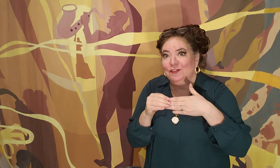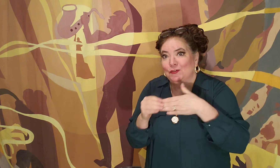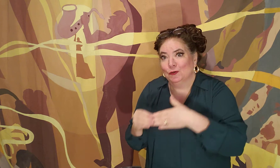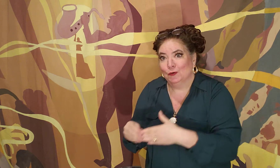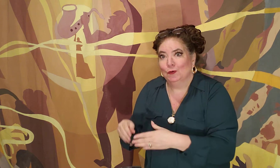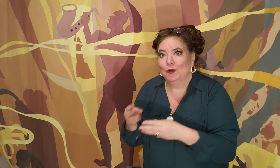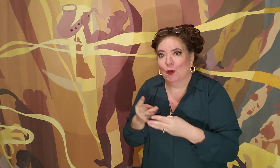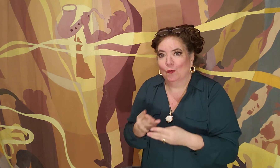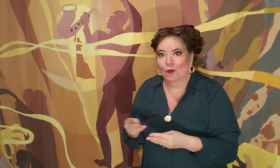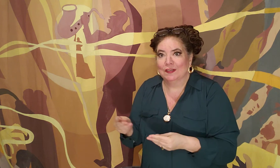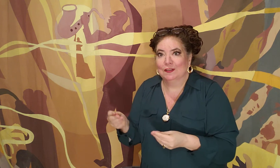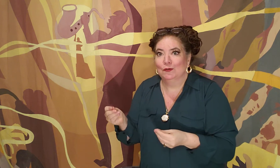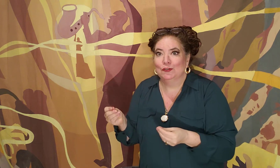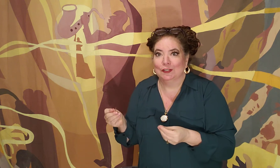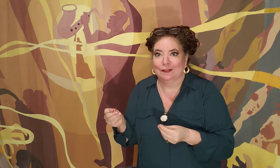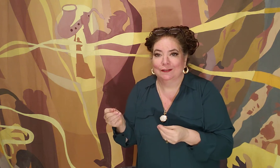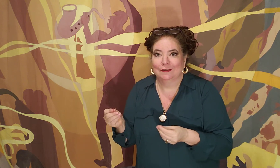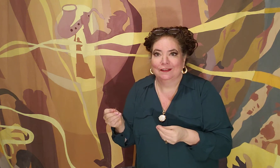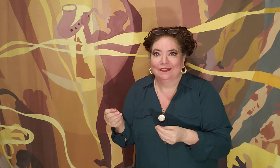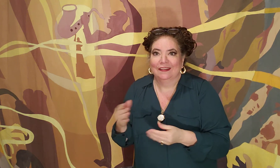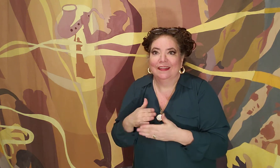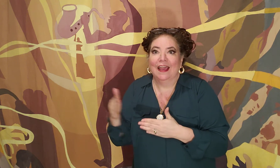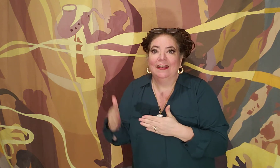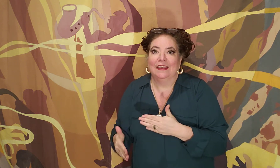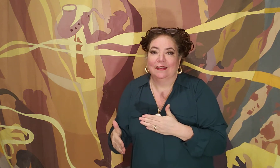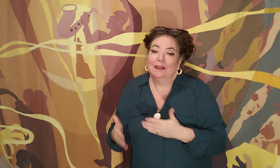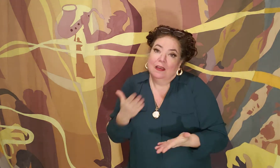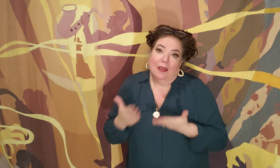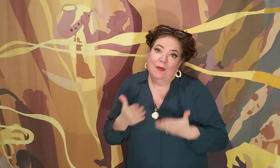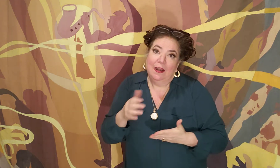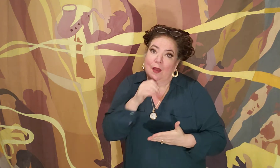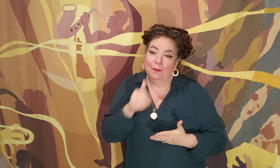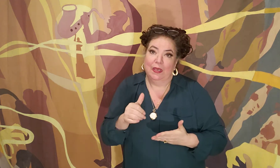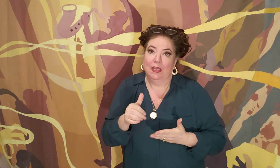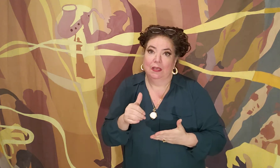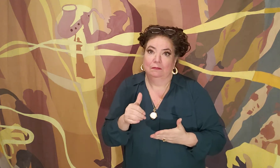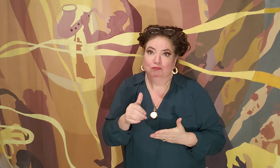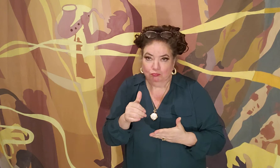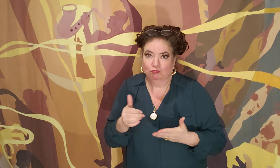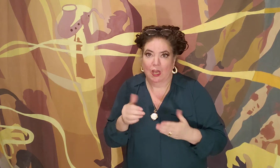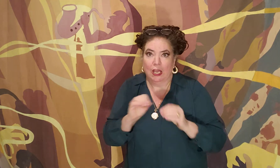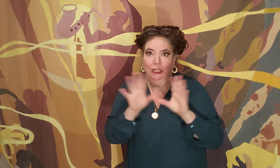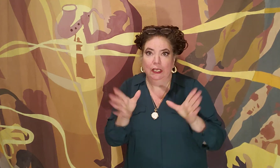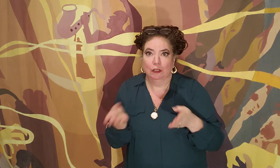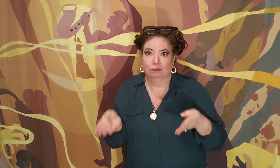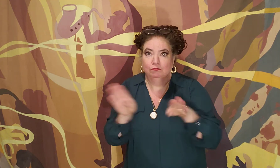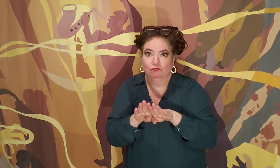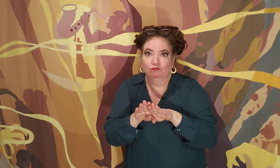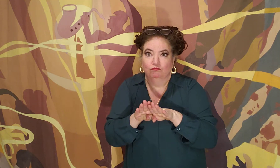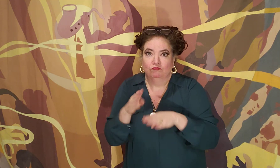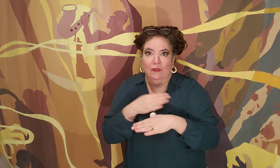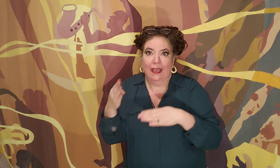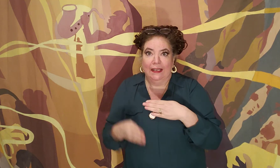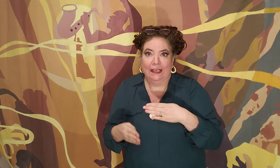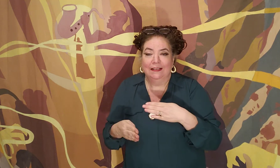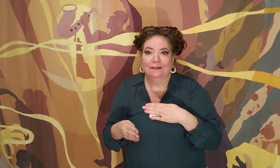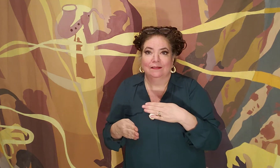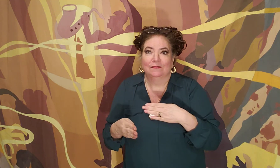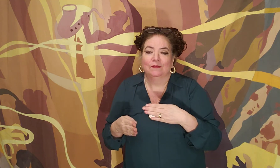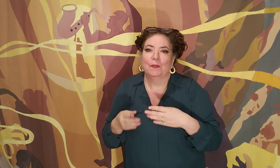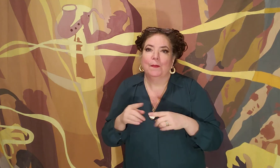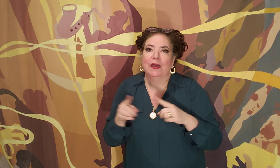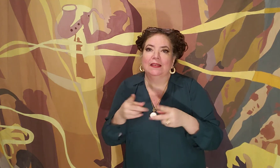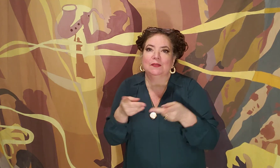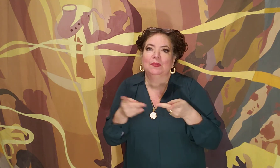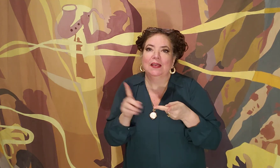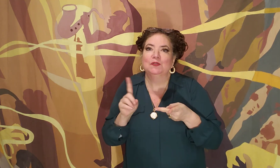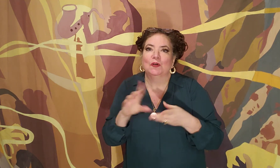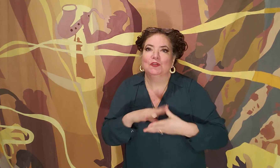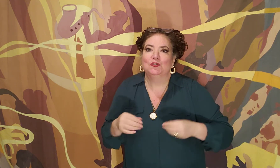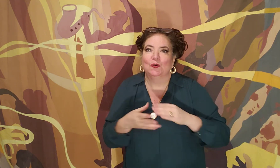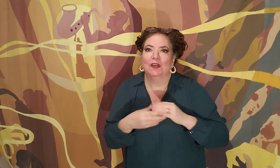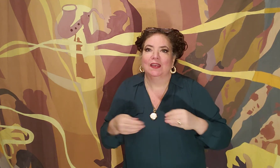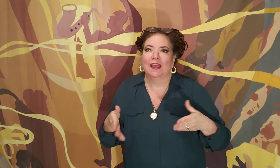to 4) resolution - the ending. It may not be a clear ending, but it's a place where the story can